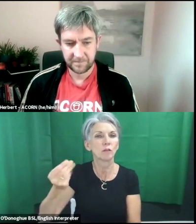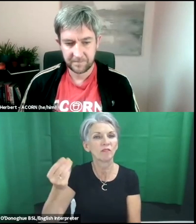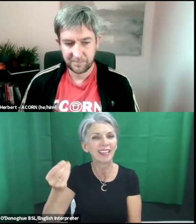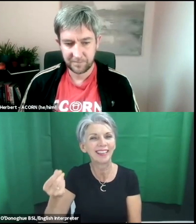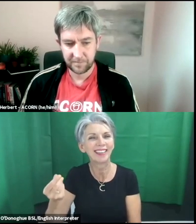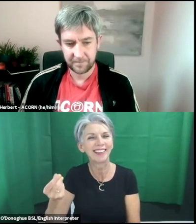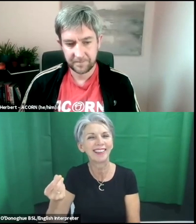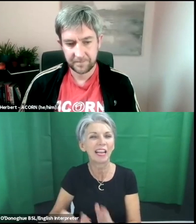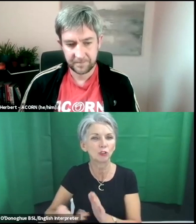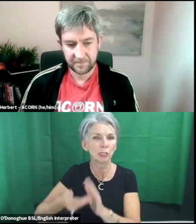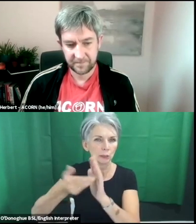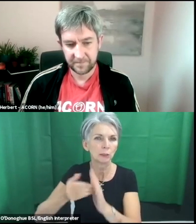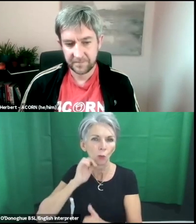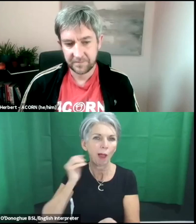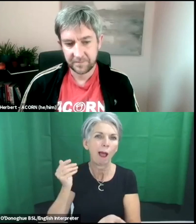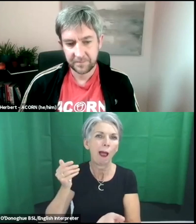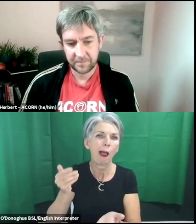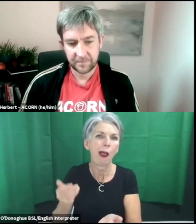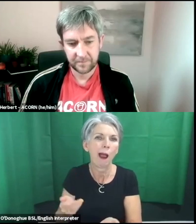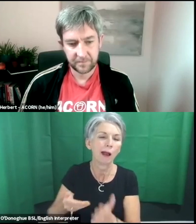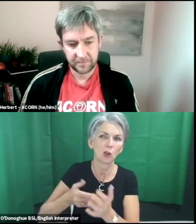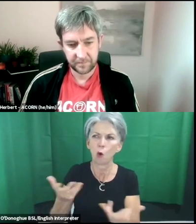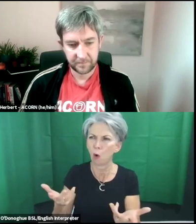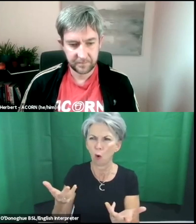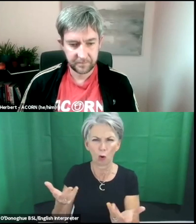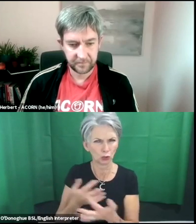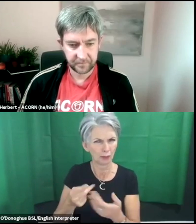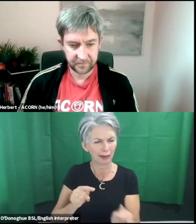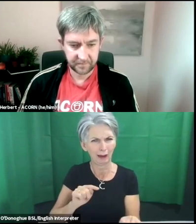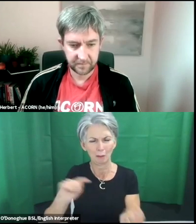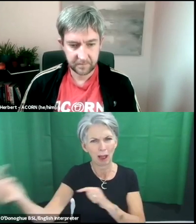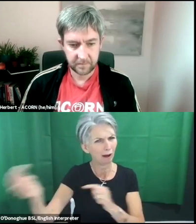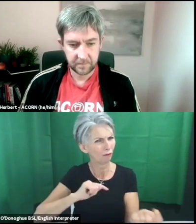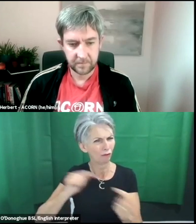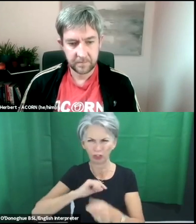"if there's too many back and forths to change the project then I will add